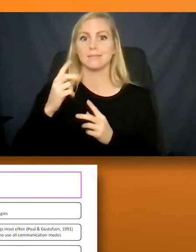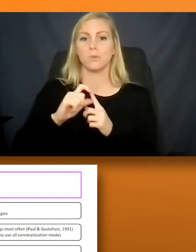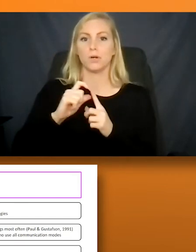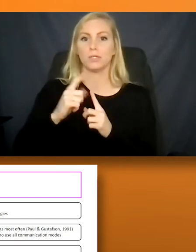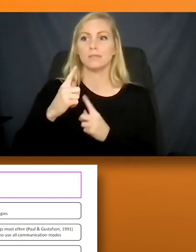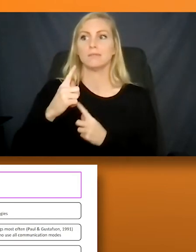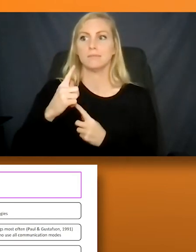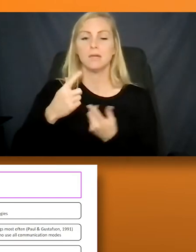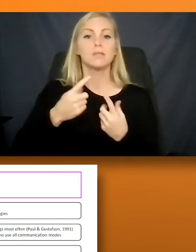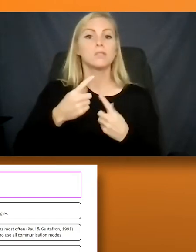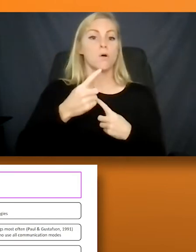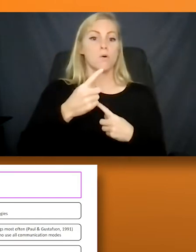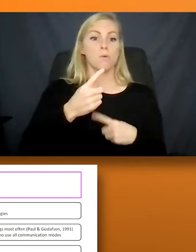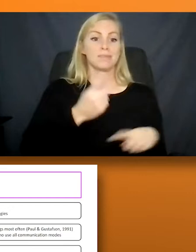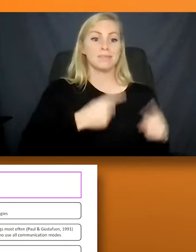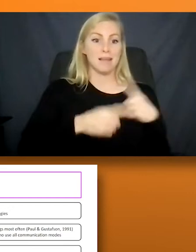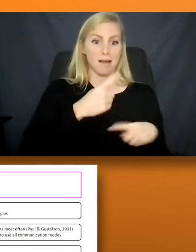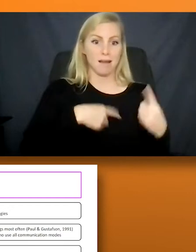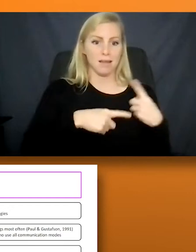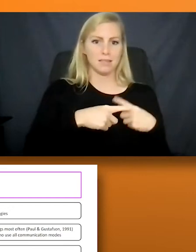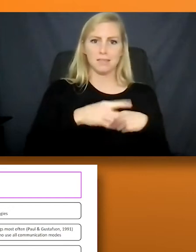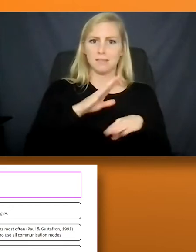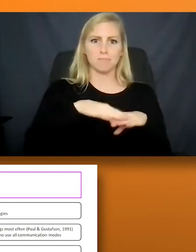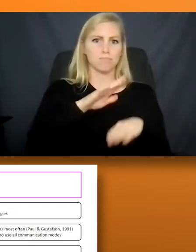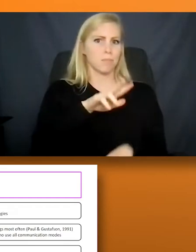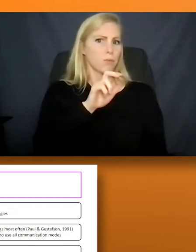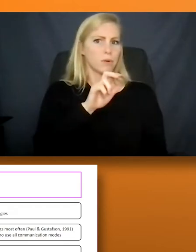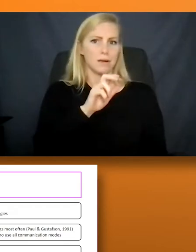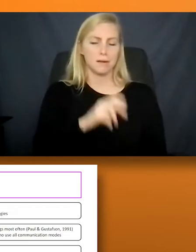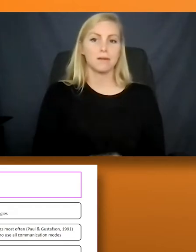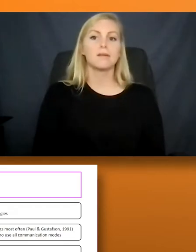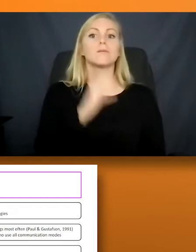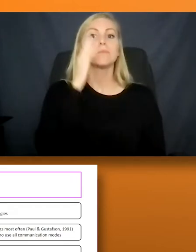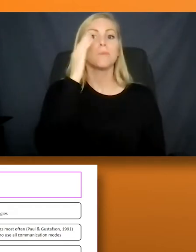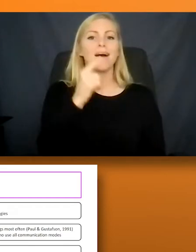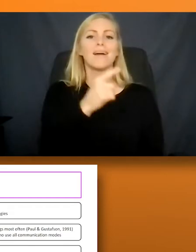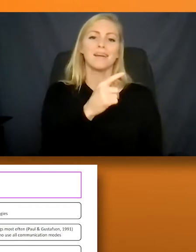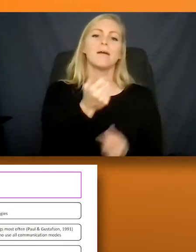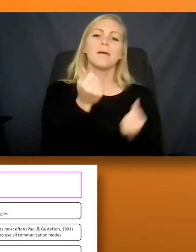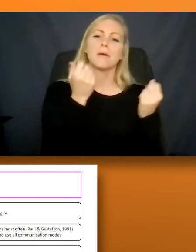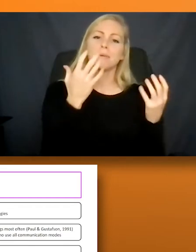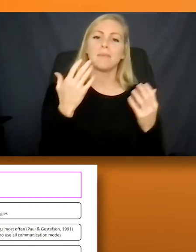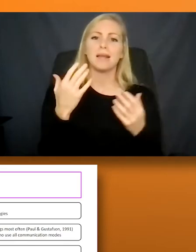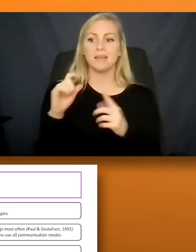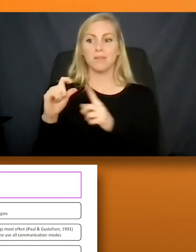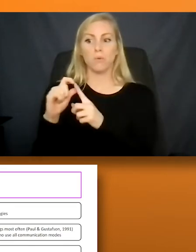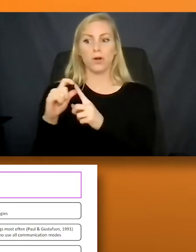Signs, it's 300-plus because of the fact that a lot of them have multiple meanings.